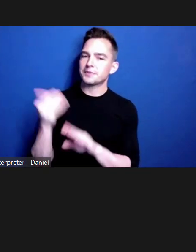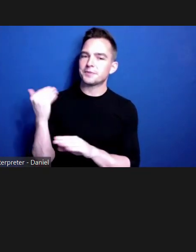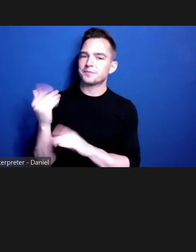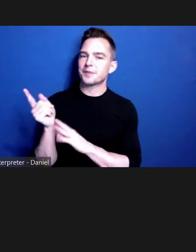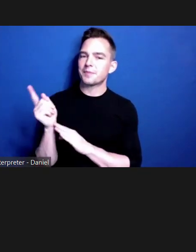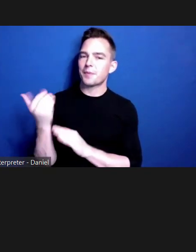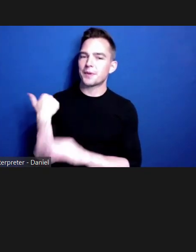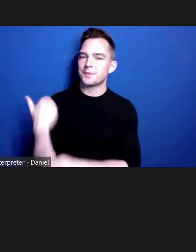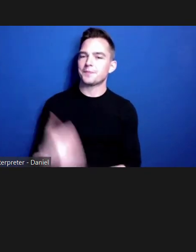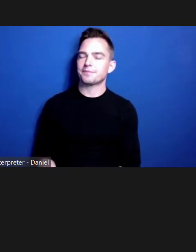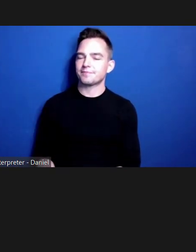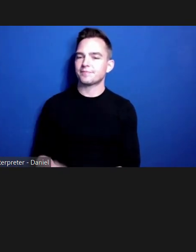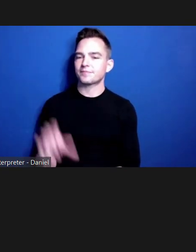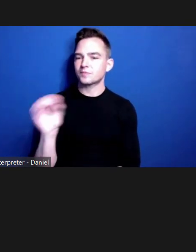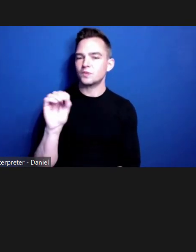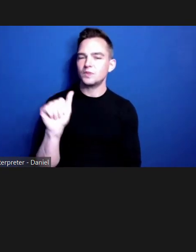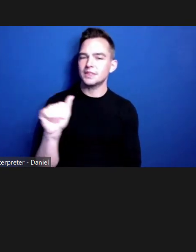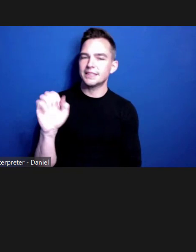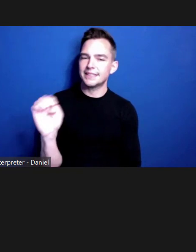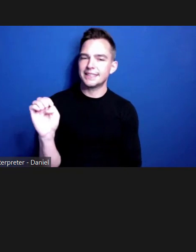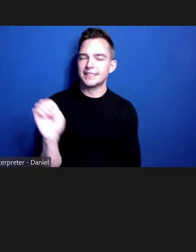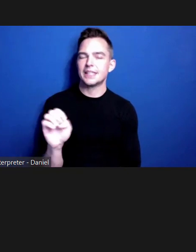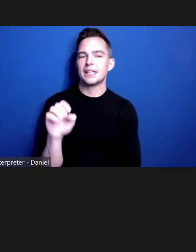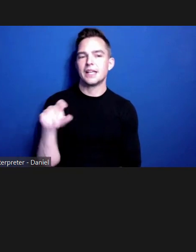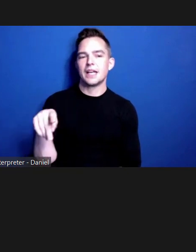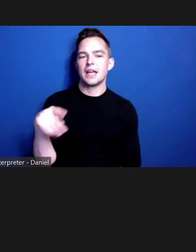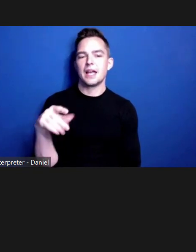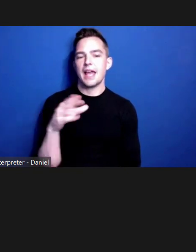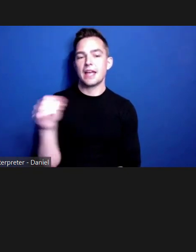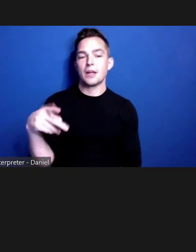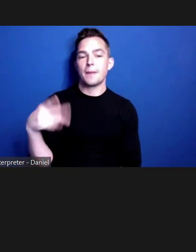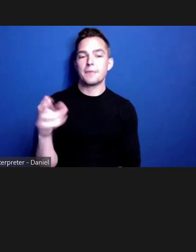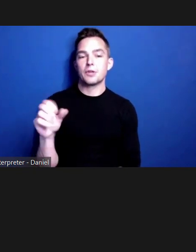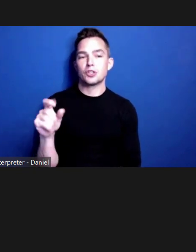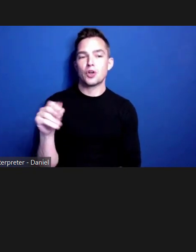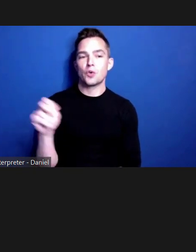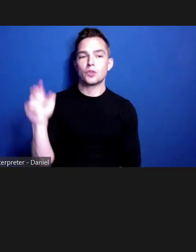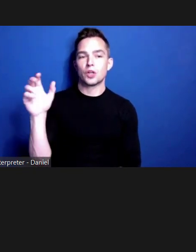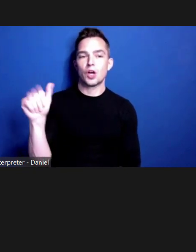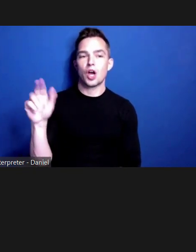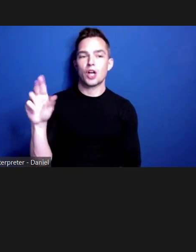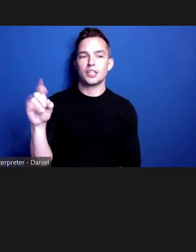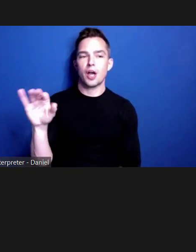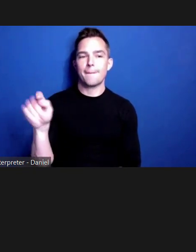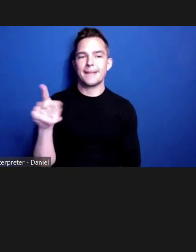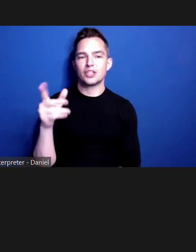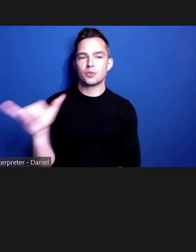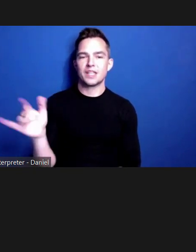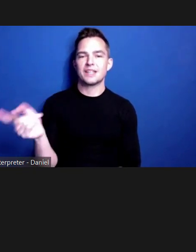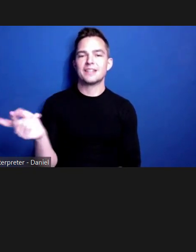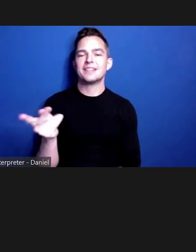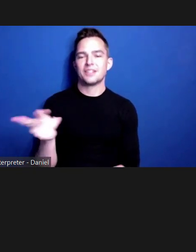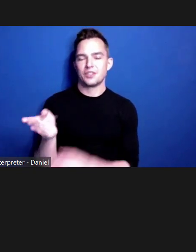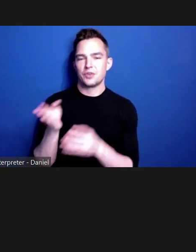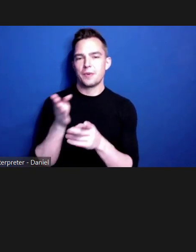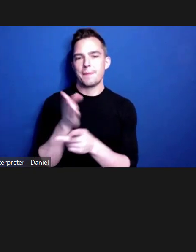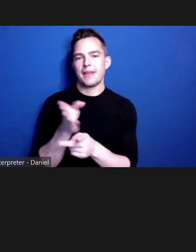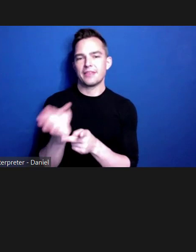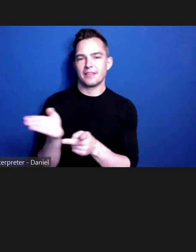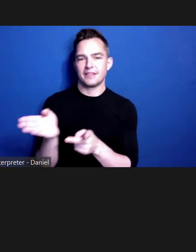Audiometry are the recommended methods that we're going to be talking about this afternoon.